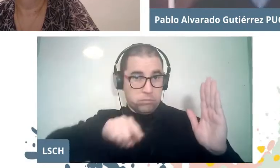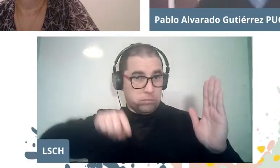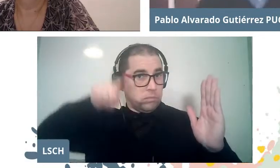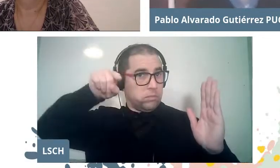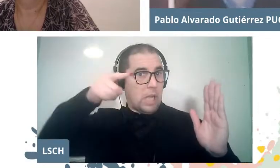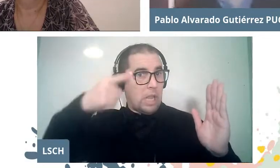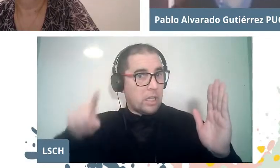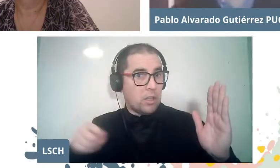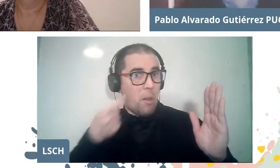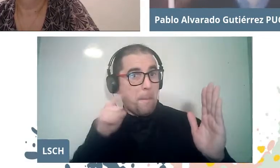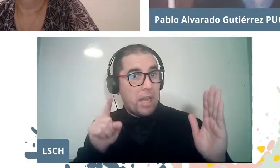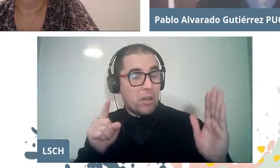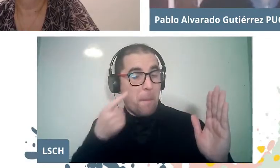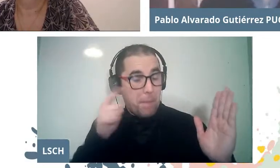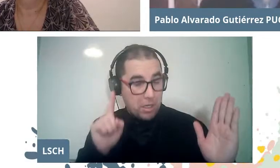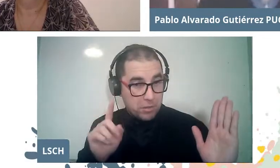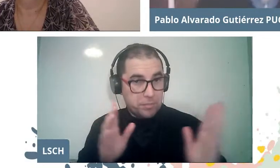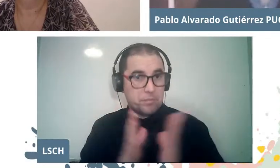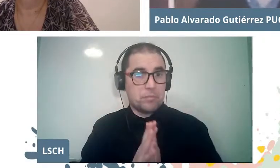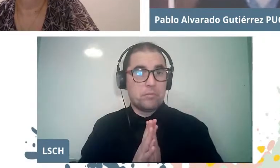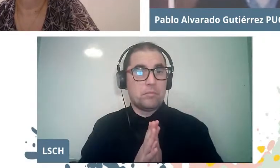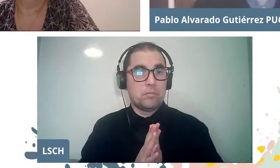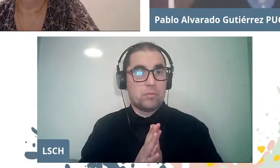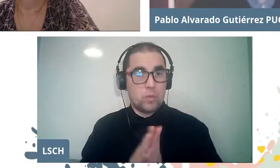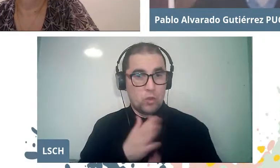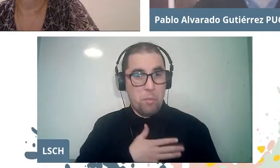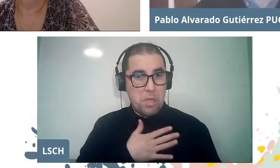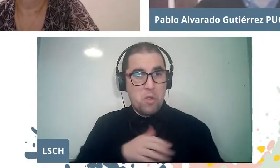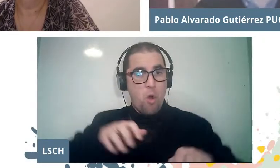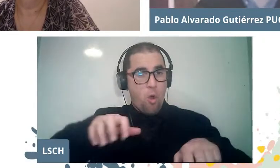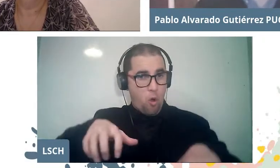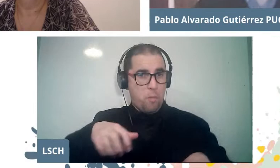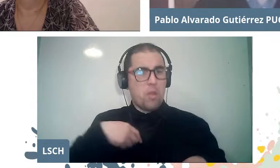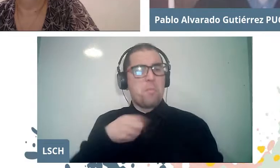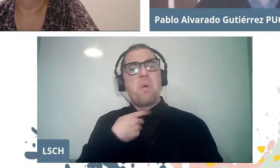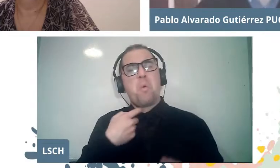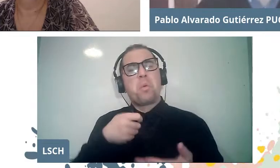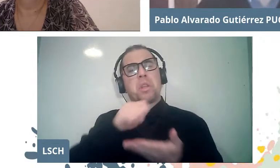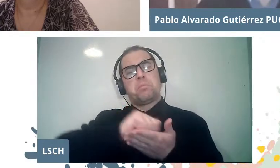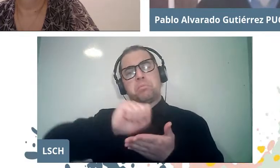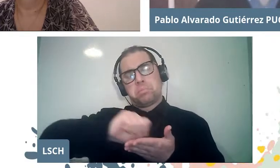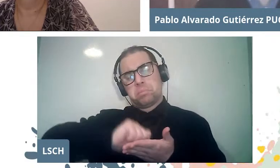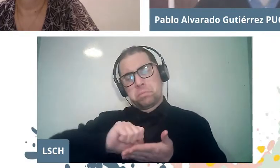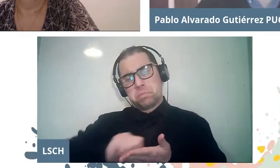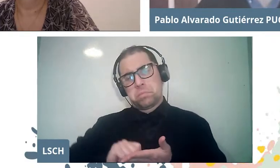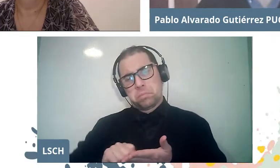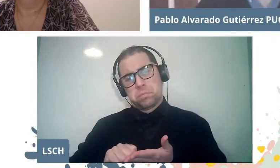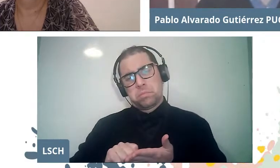However, if I feel comfortable as a composer writing tonally,